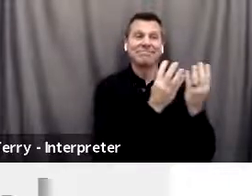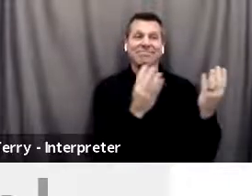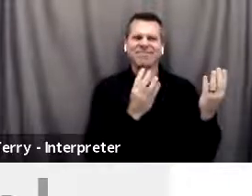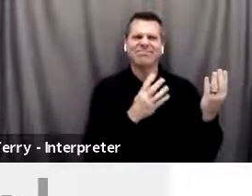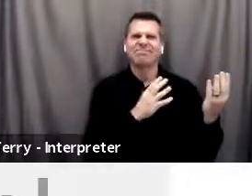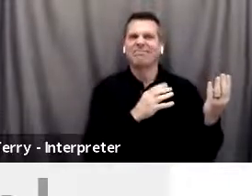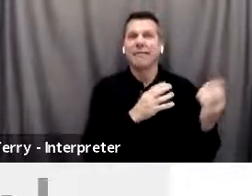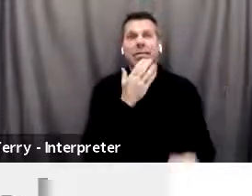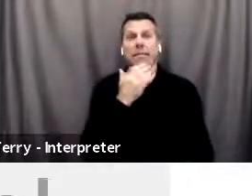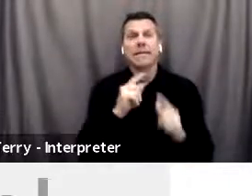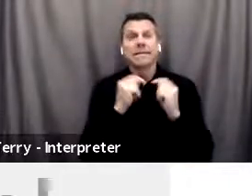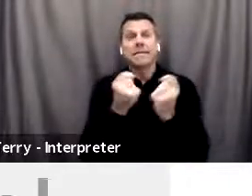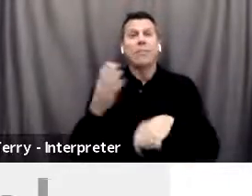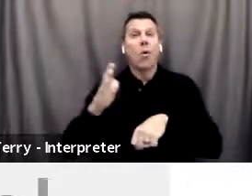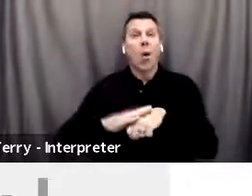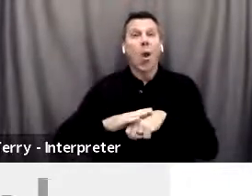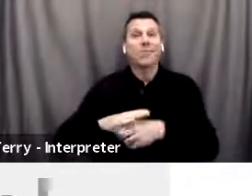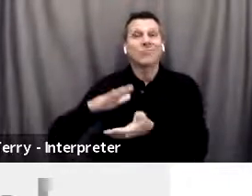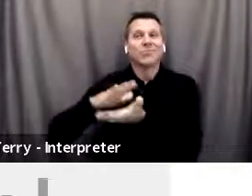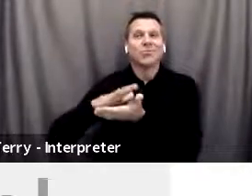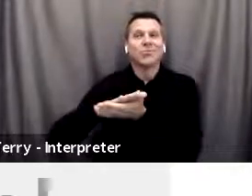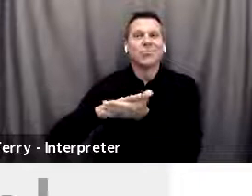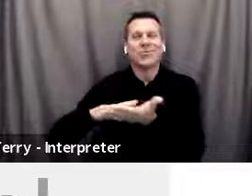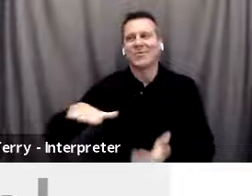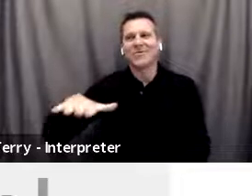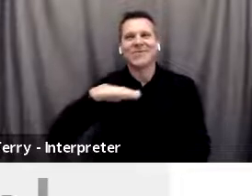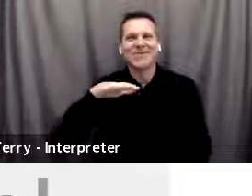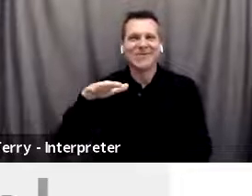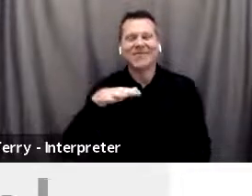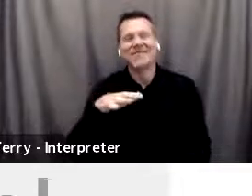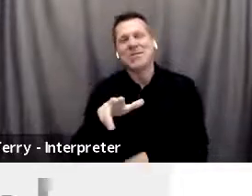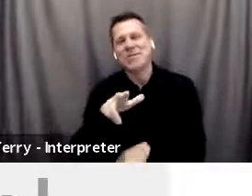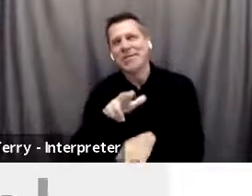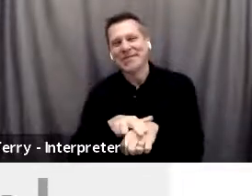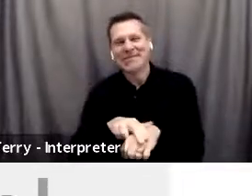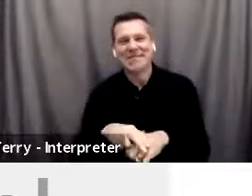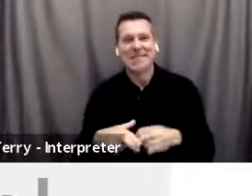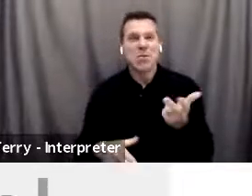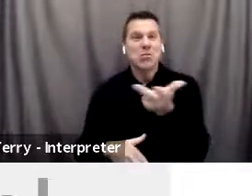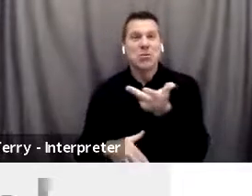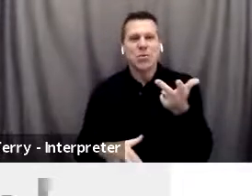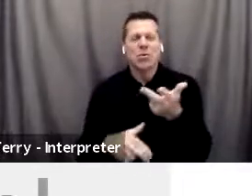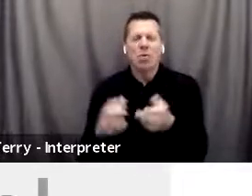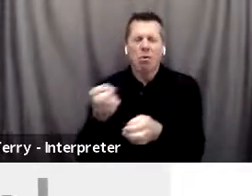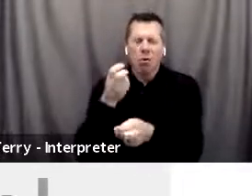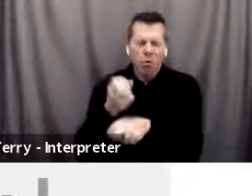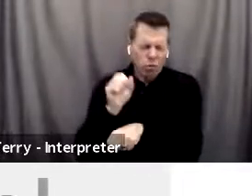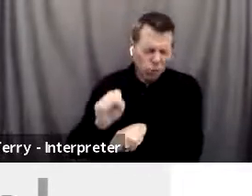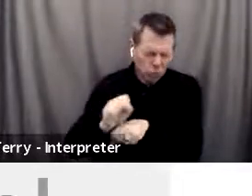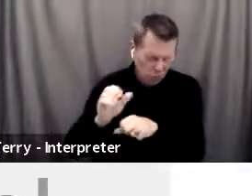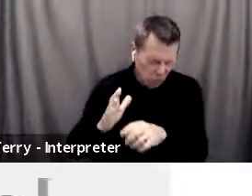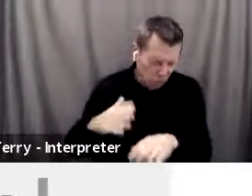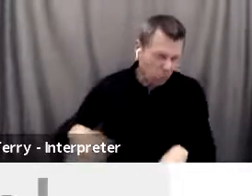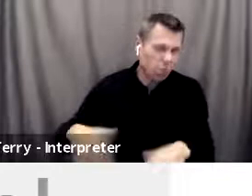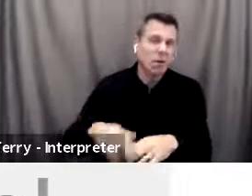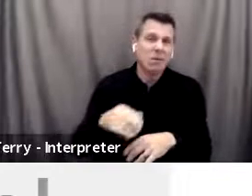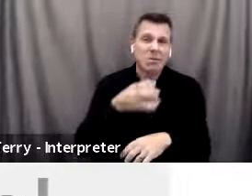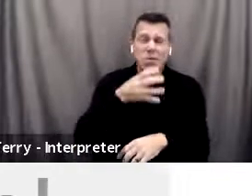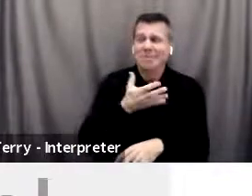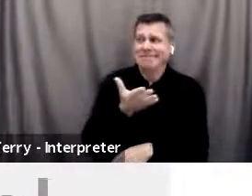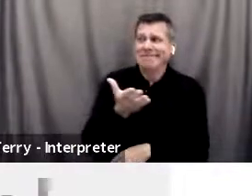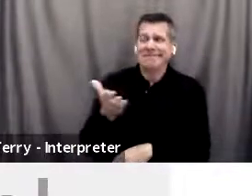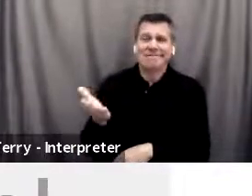best team on campus. Of course, these three amazing hard working, dynamic ladies that are here with us today helping us present the